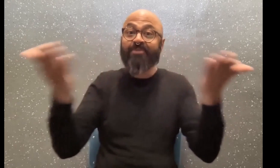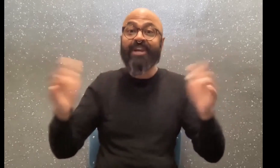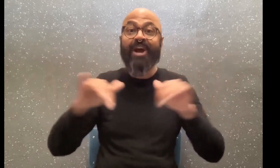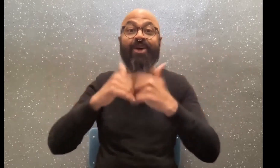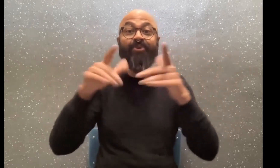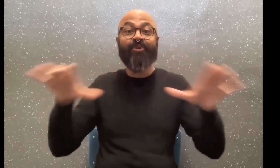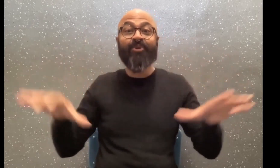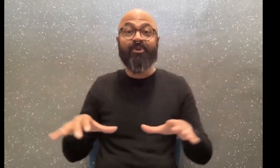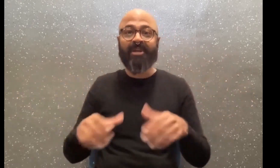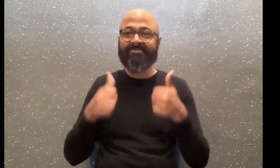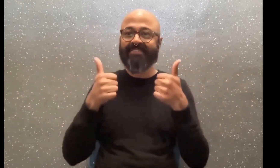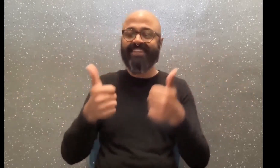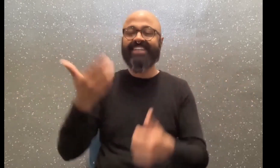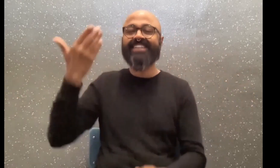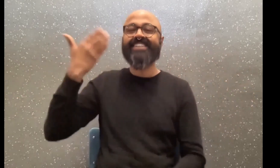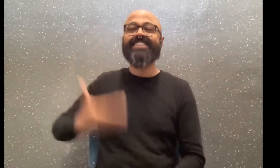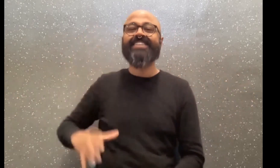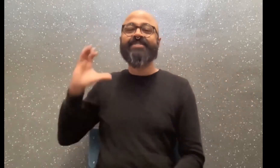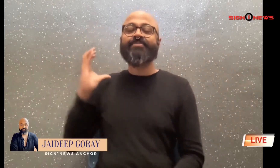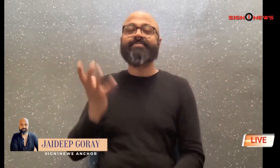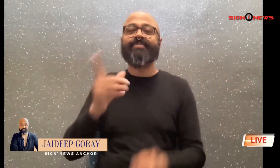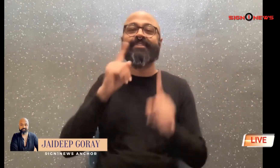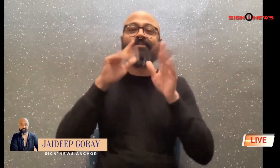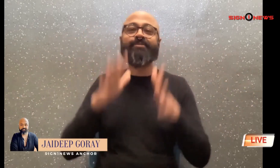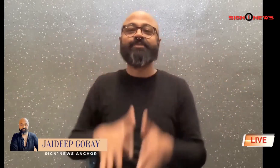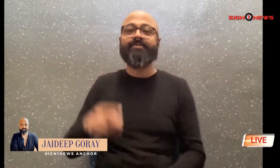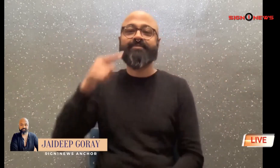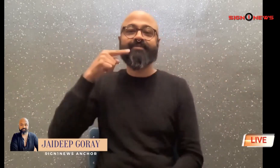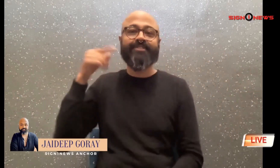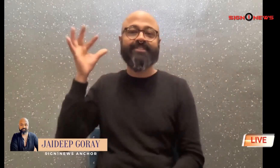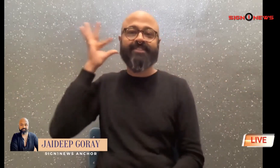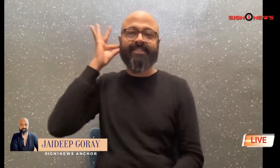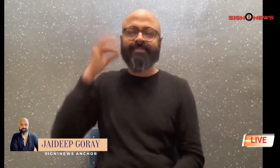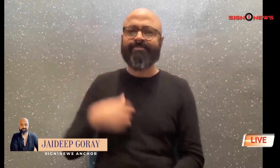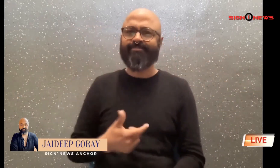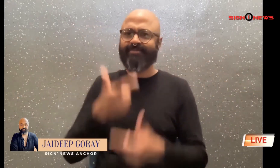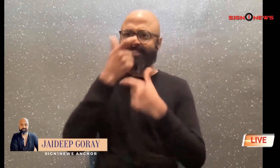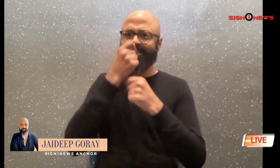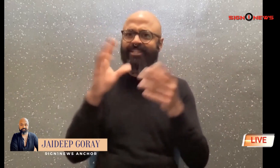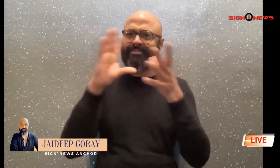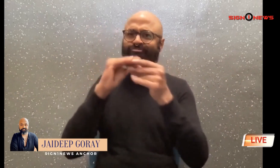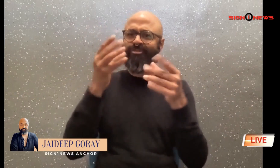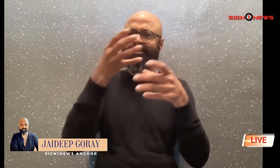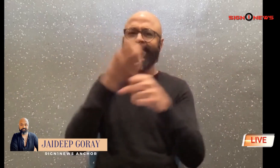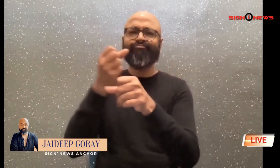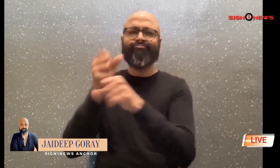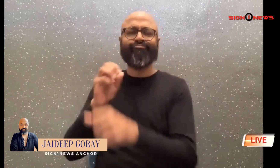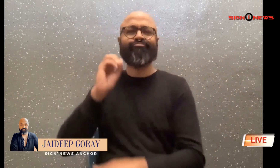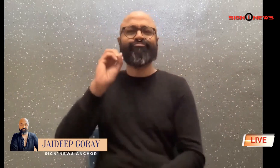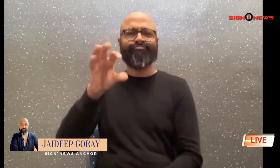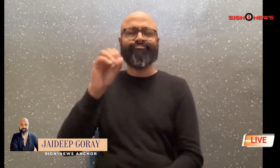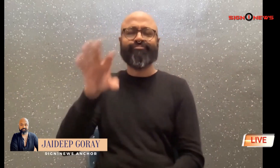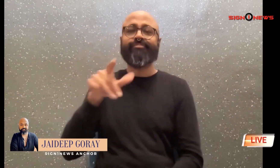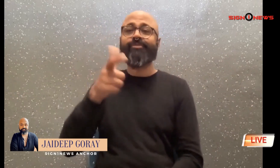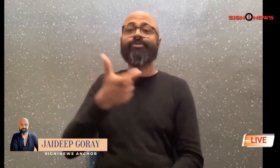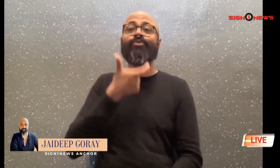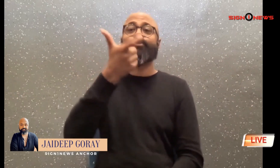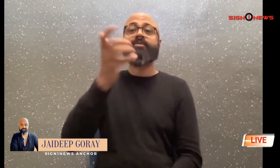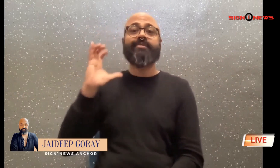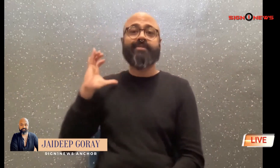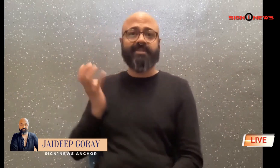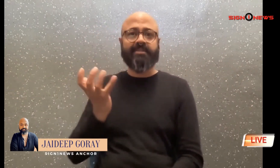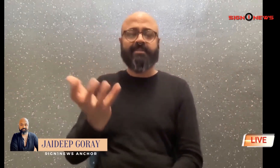Hello everyone how are you doing I'm Sign1News anchor Jaideep Goray here's a quick look at